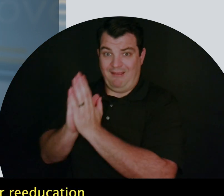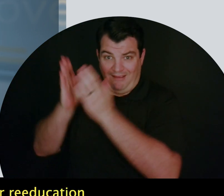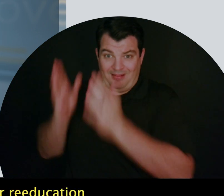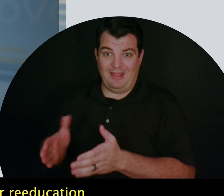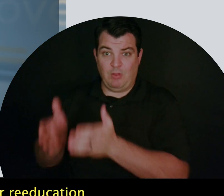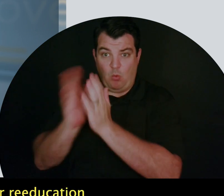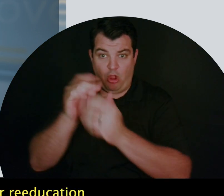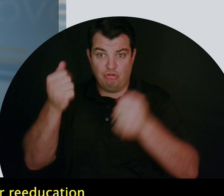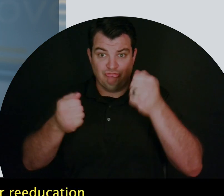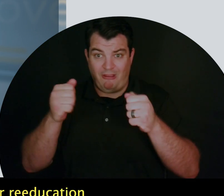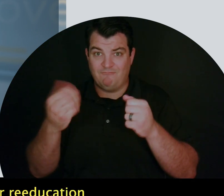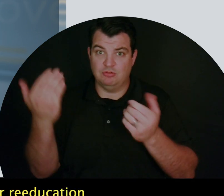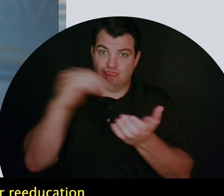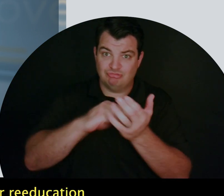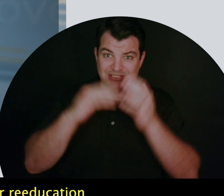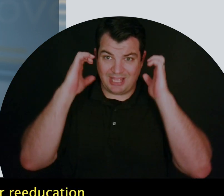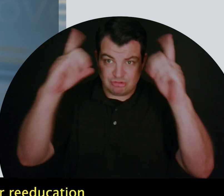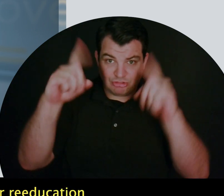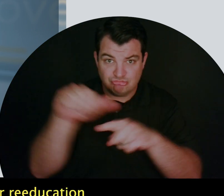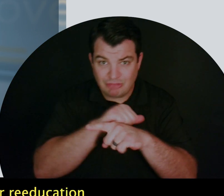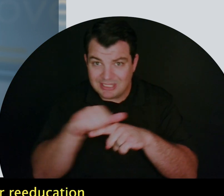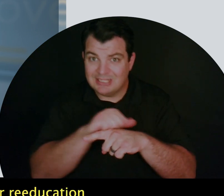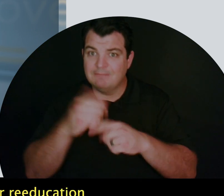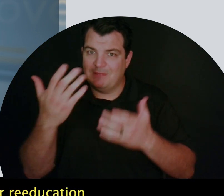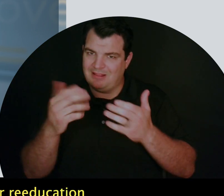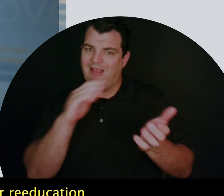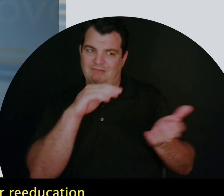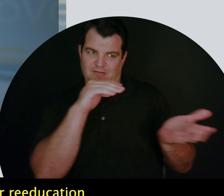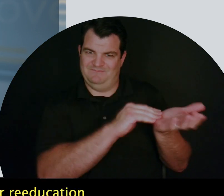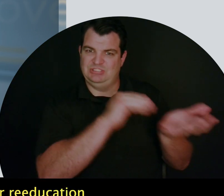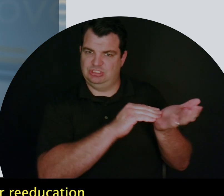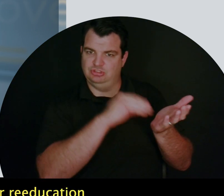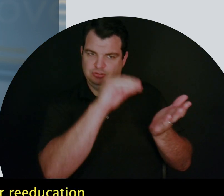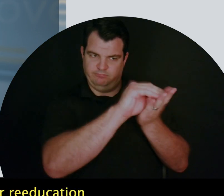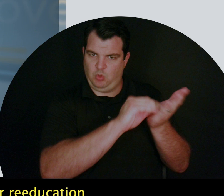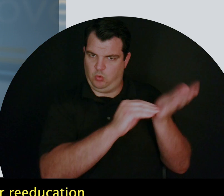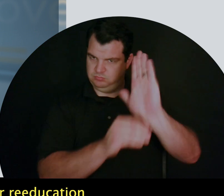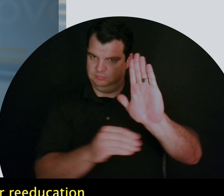Claimants requiring driver reeducation training must have a physician's note